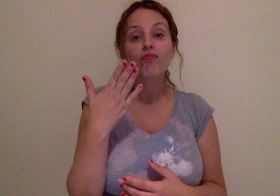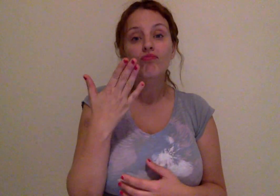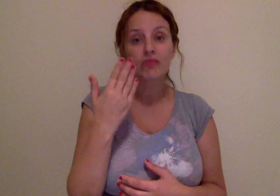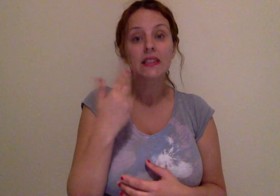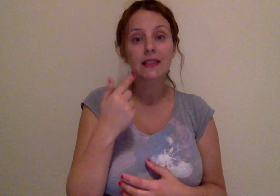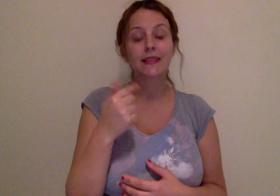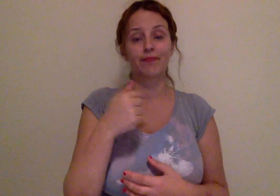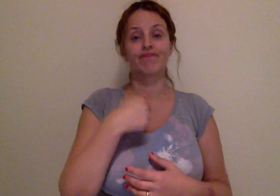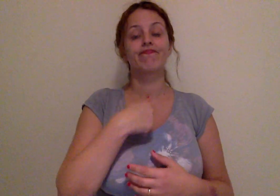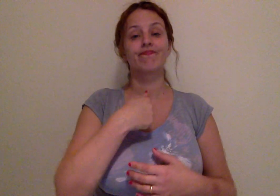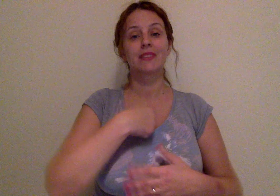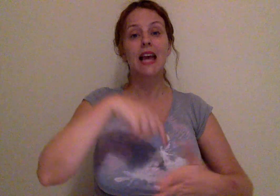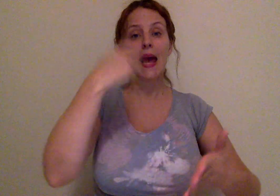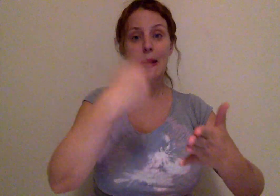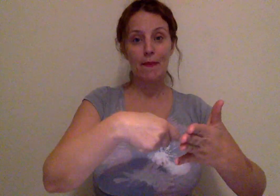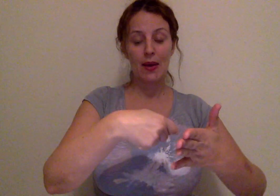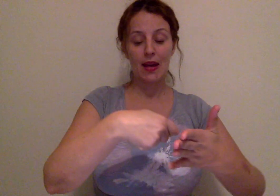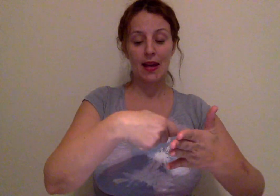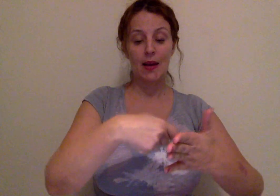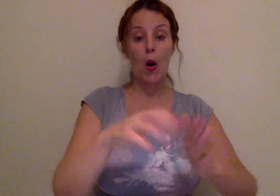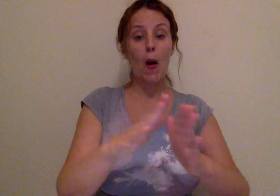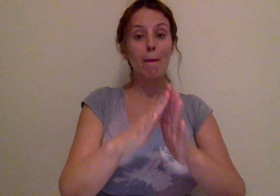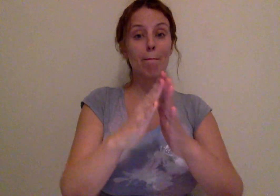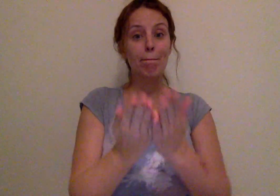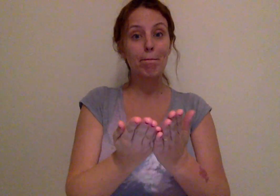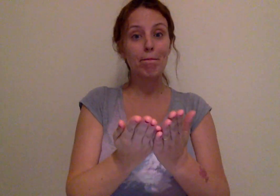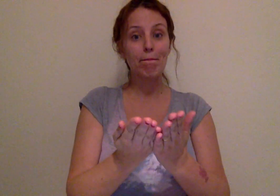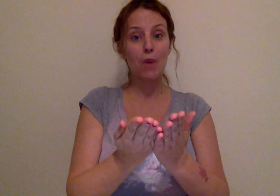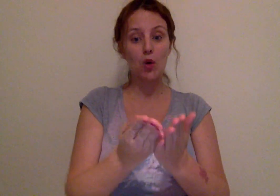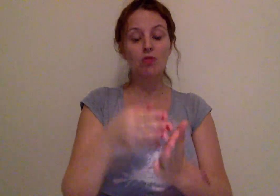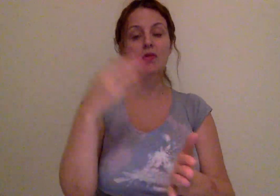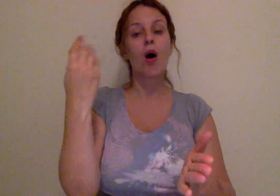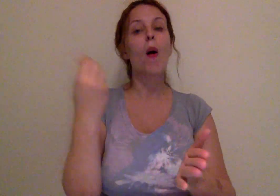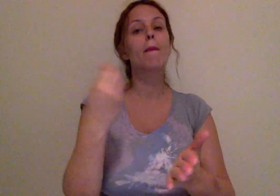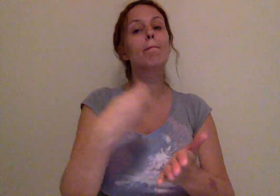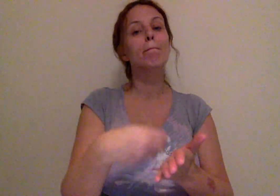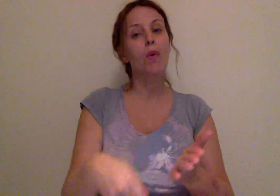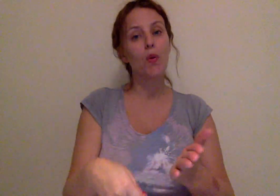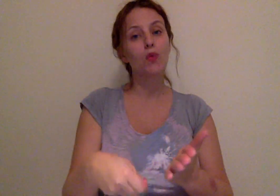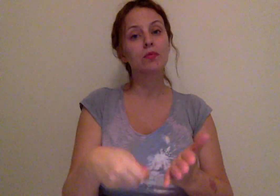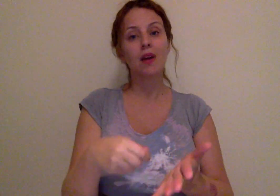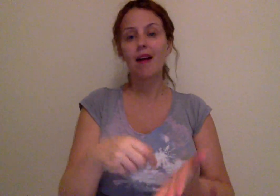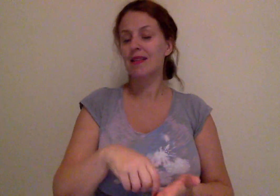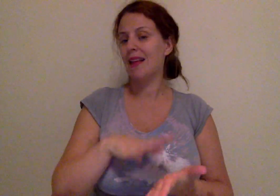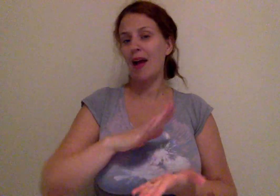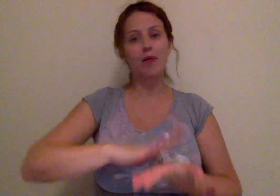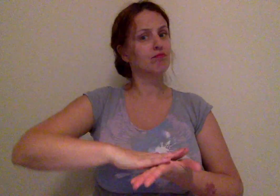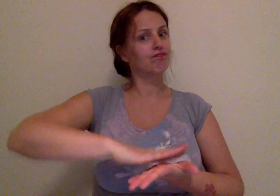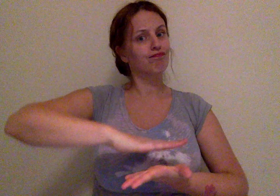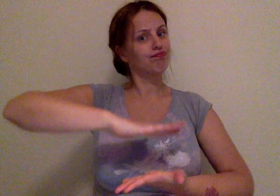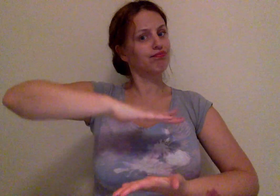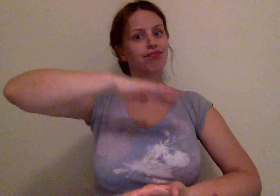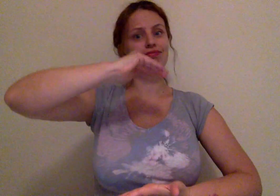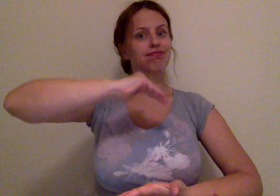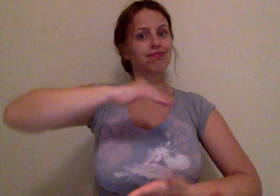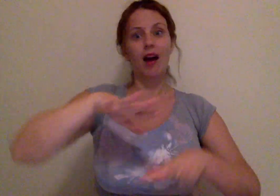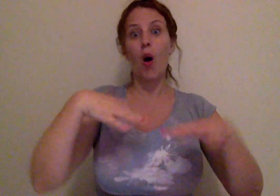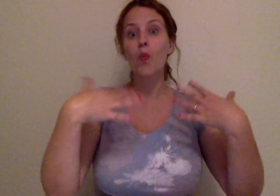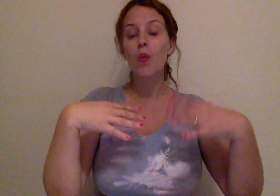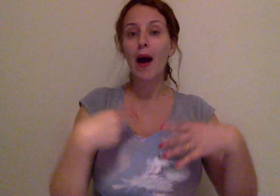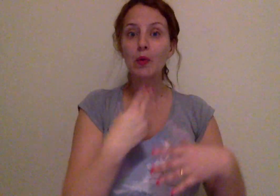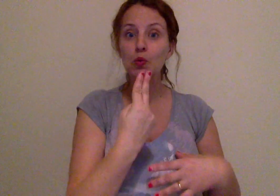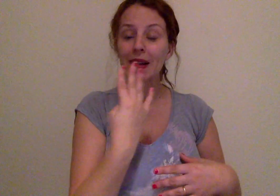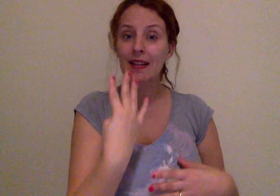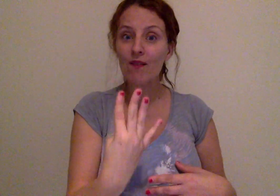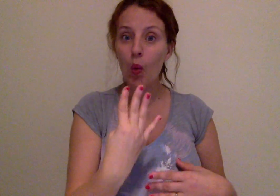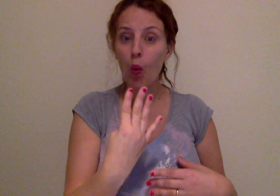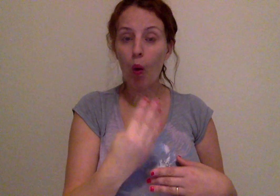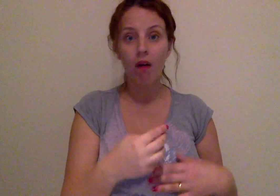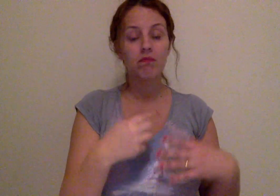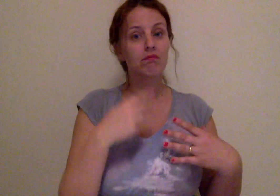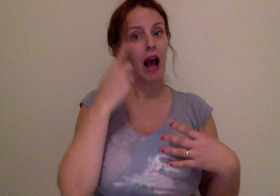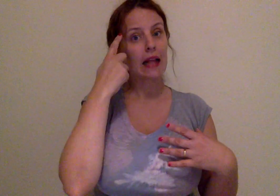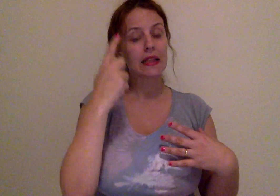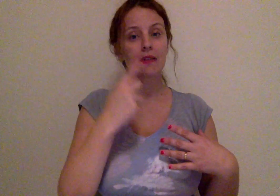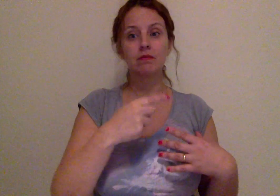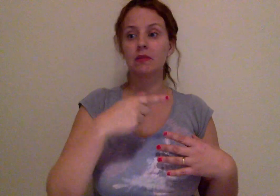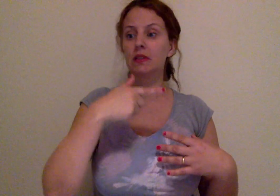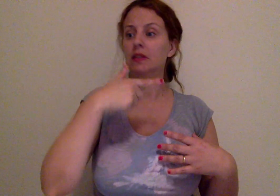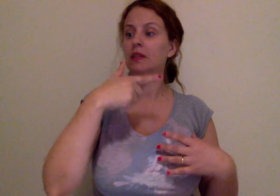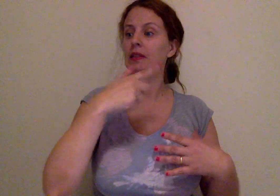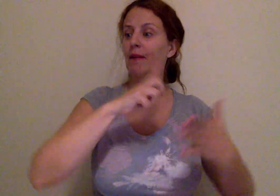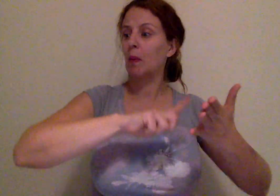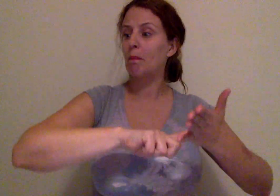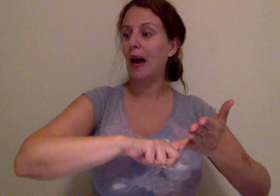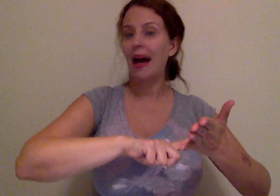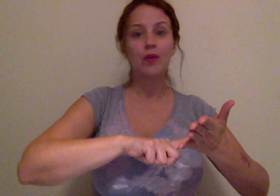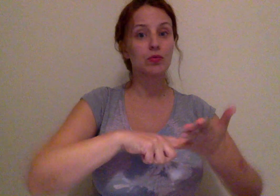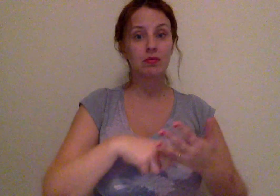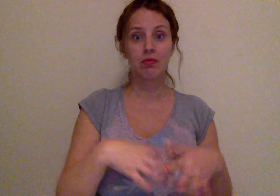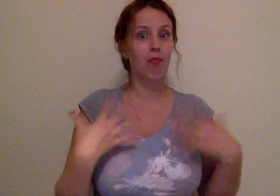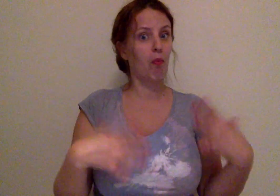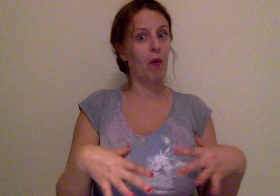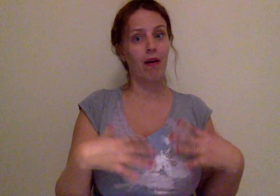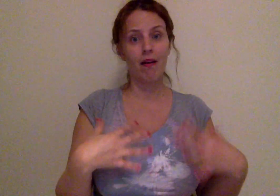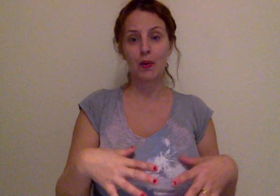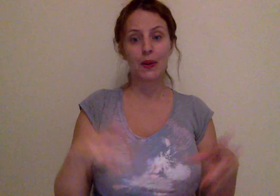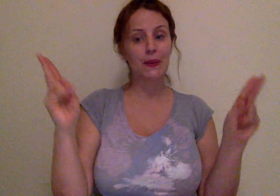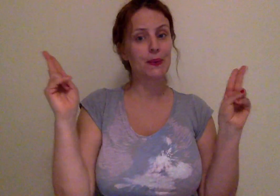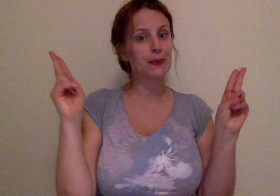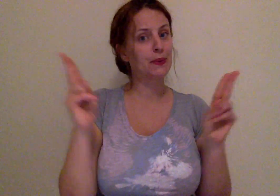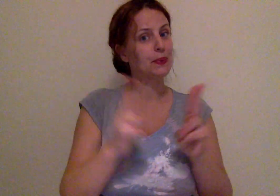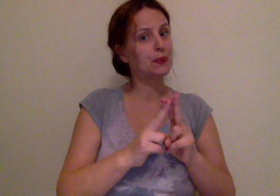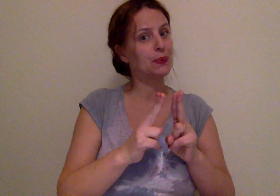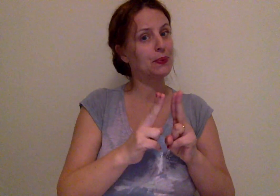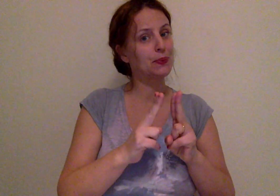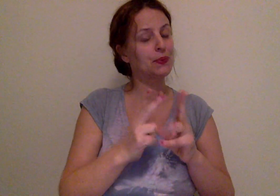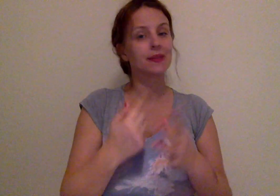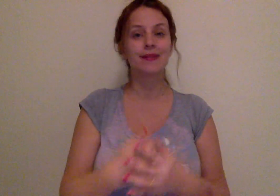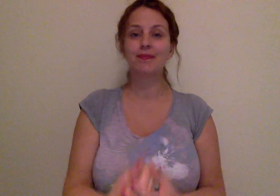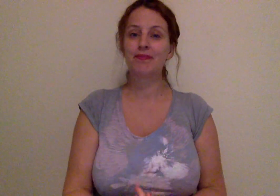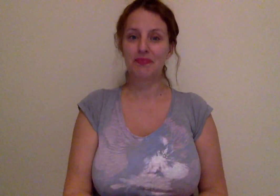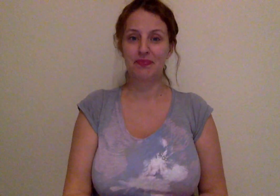Recently eBay books [pile] bought, 24, I think £4, wow, cheap.